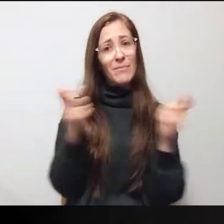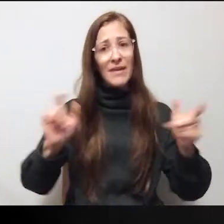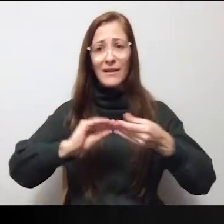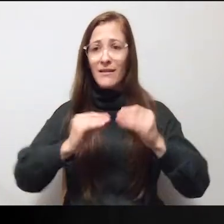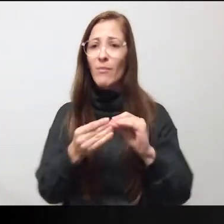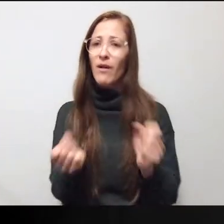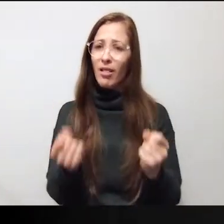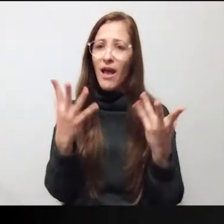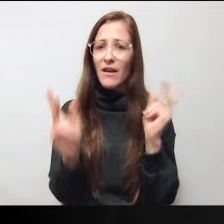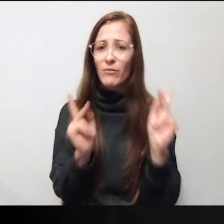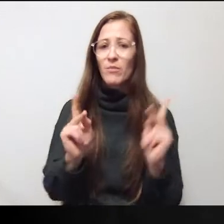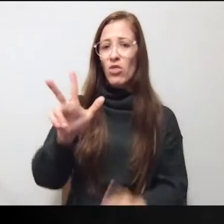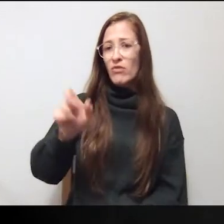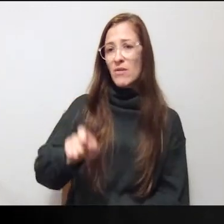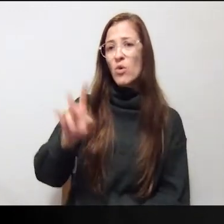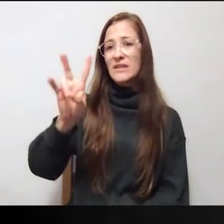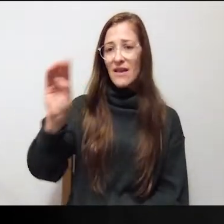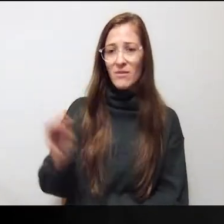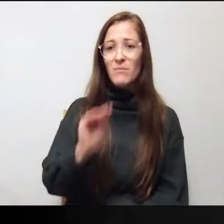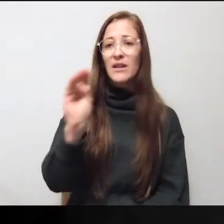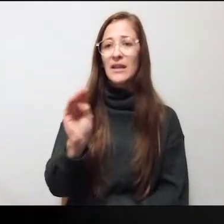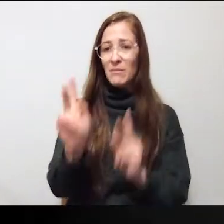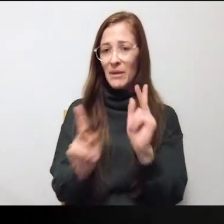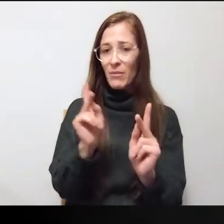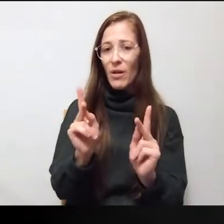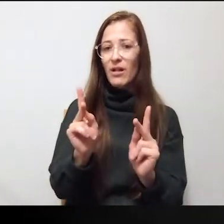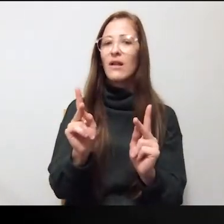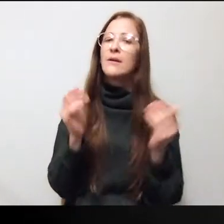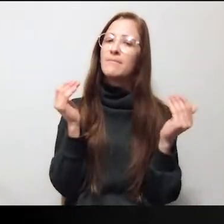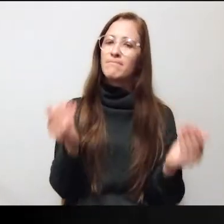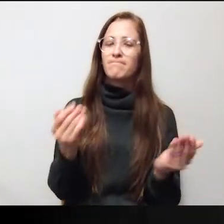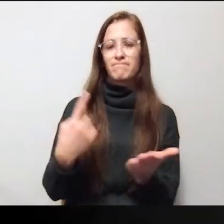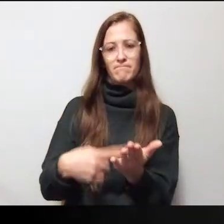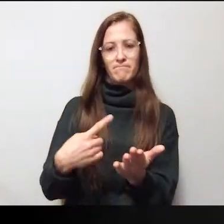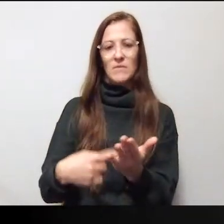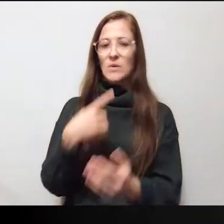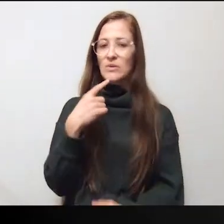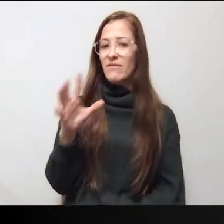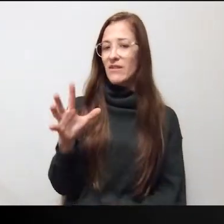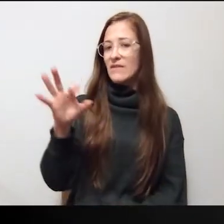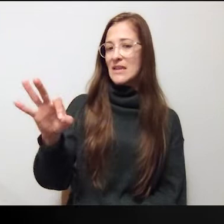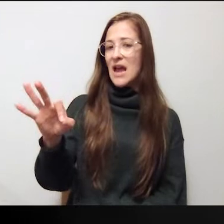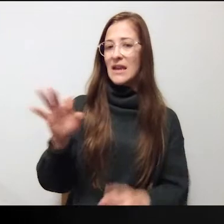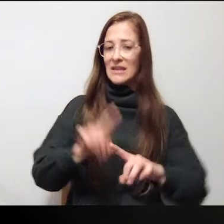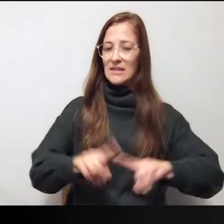We're talking about 3.7 million individuals. Talk to us about, you said that there are 59 different AAAs